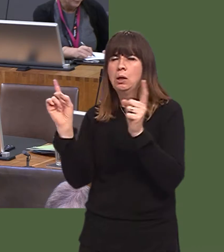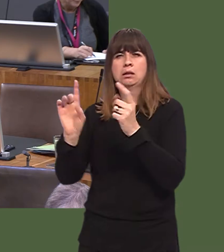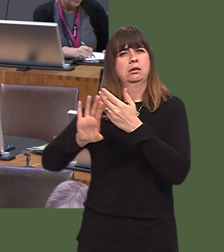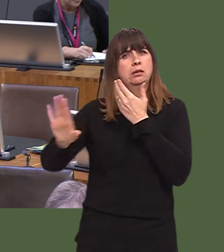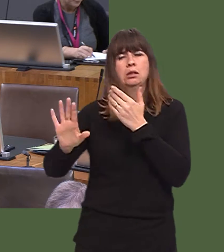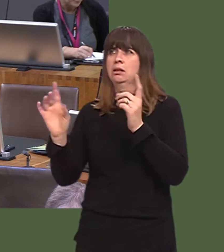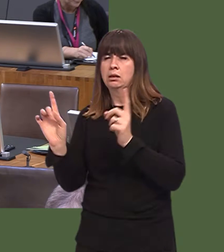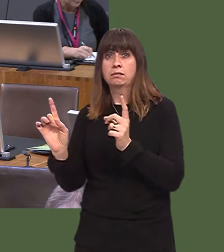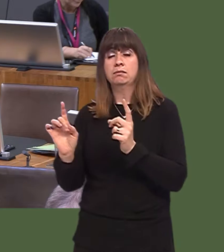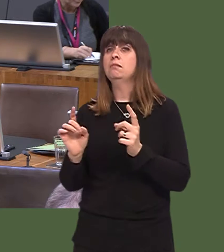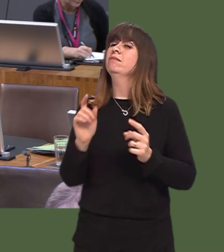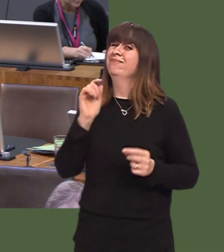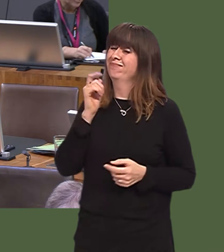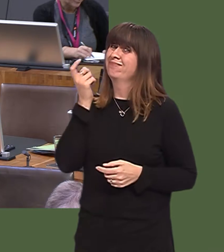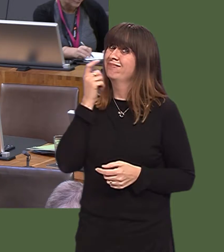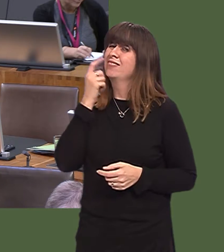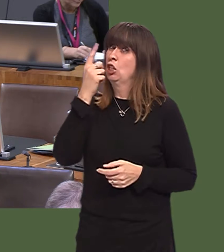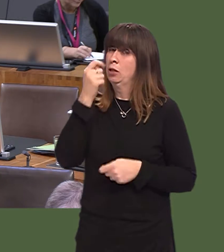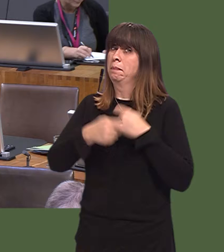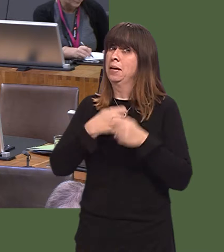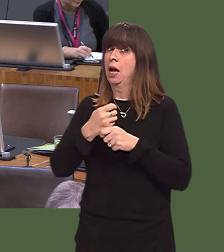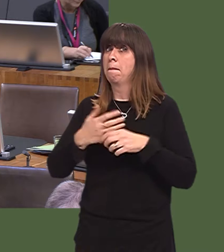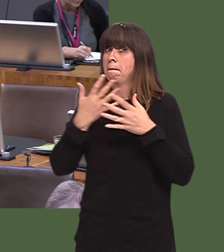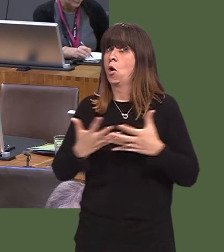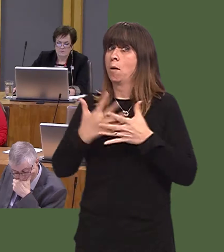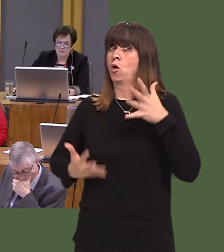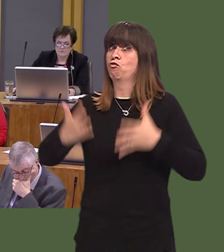Carwyn Jones: Yes, I think there will be a temptation to automate further, which is why